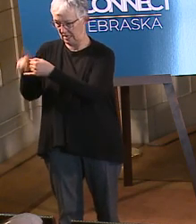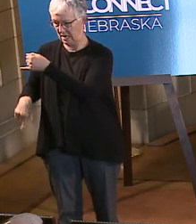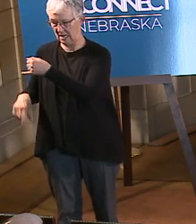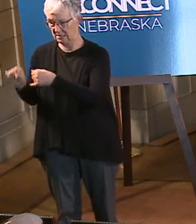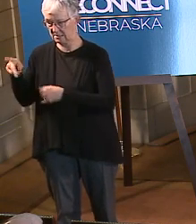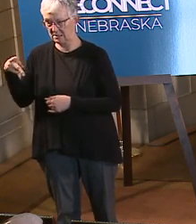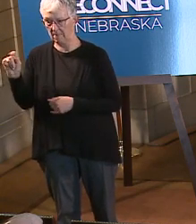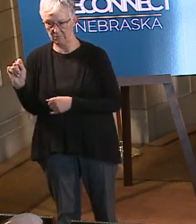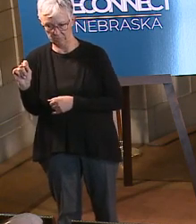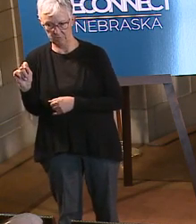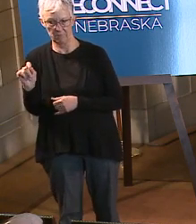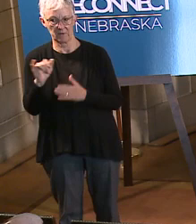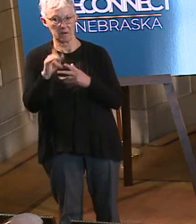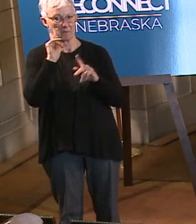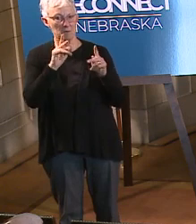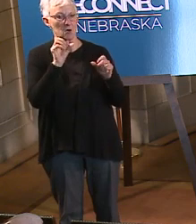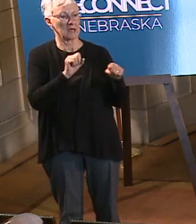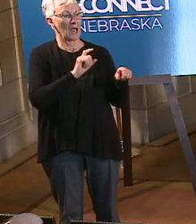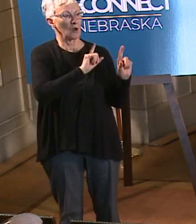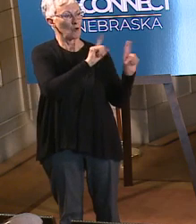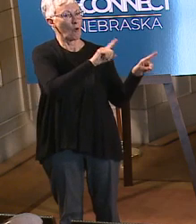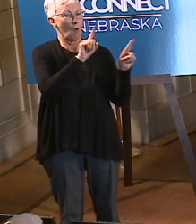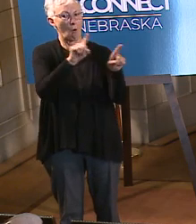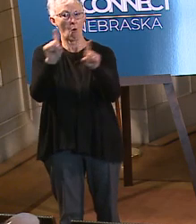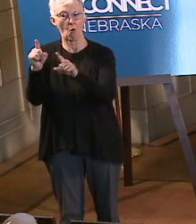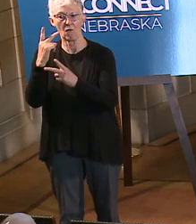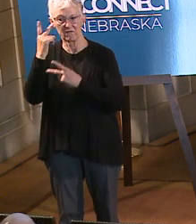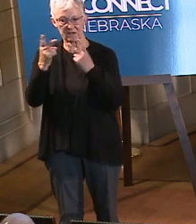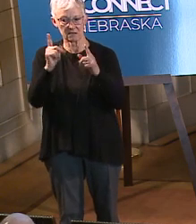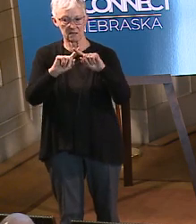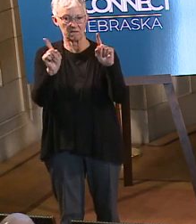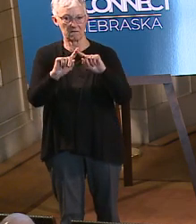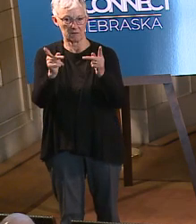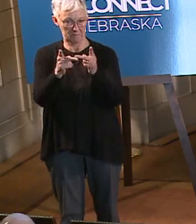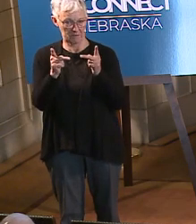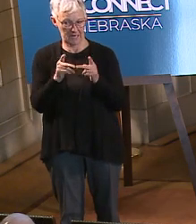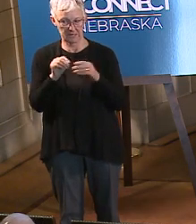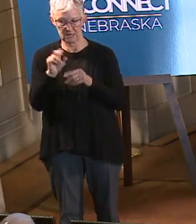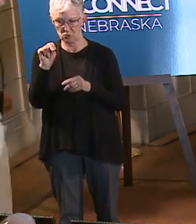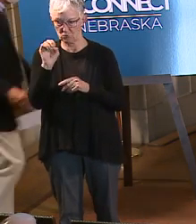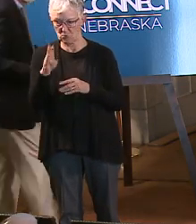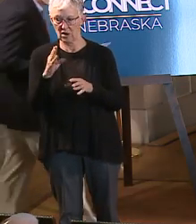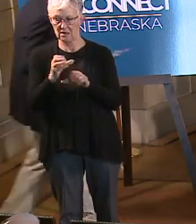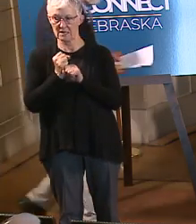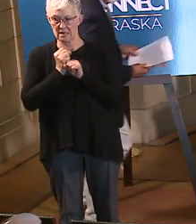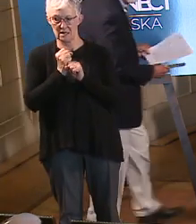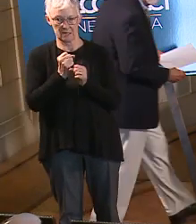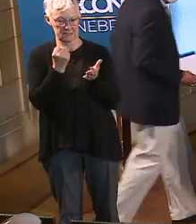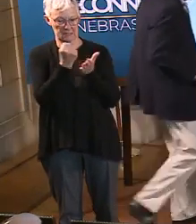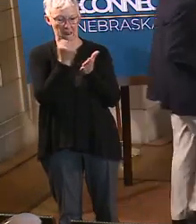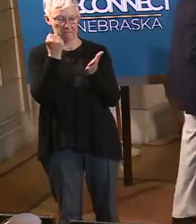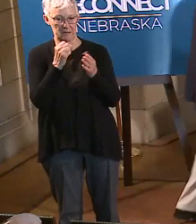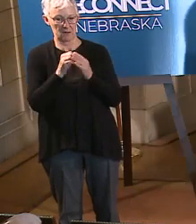PROGRAM RUNS FROM SEPTEMBER 1ST THROUGH THE -- I'M SORRY, MAY